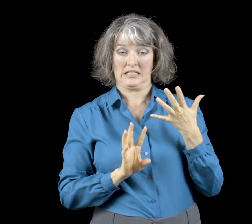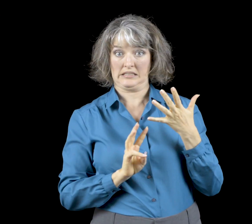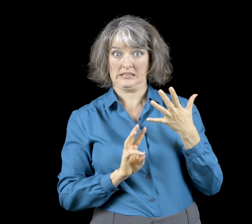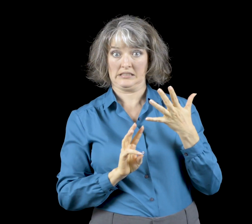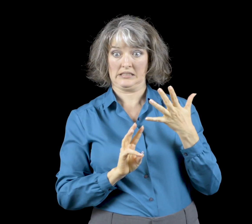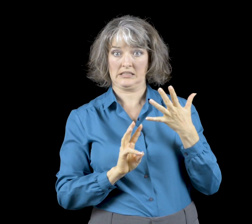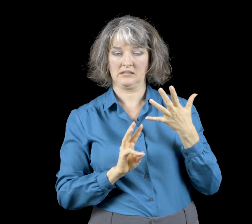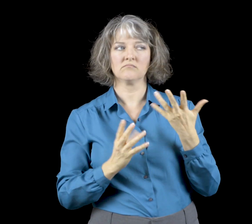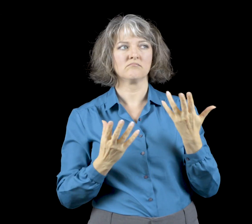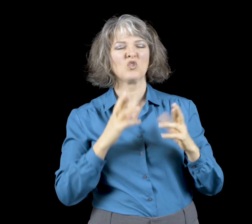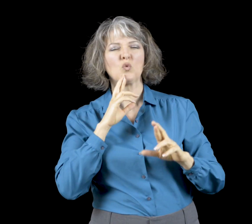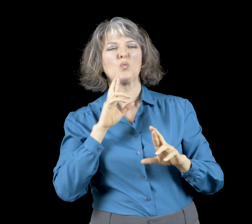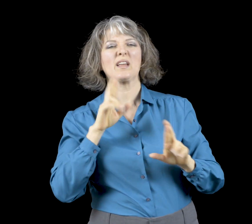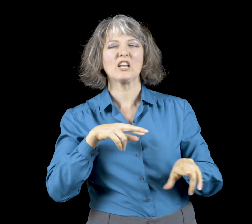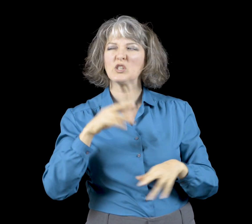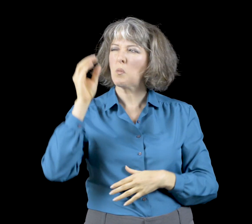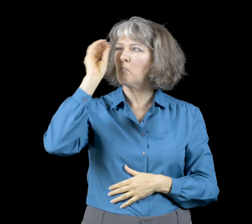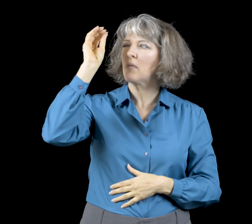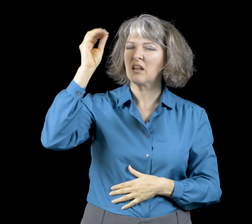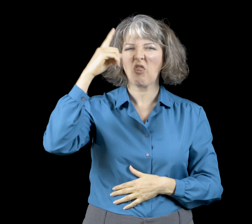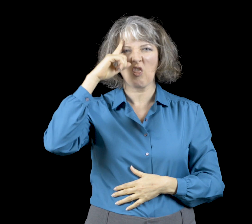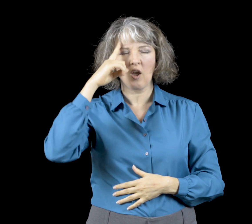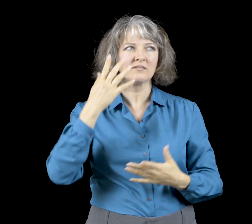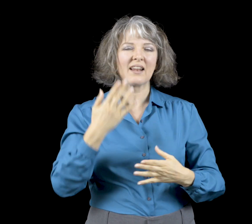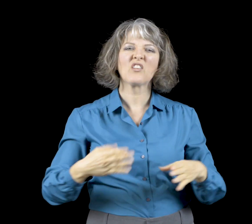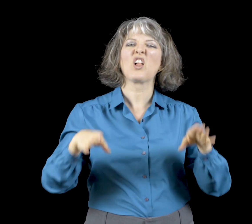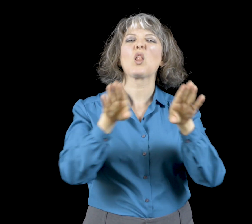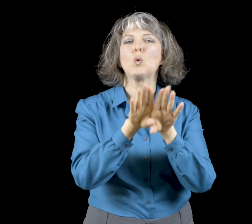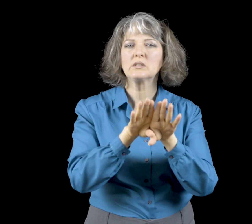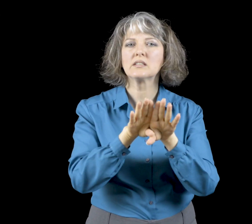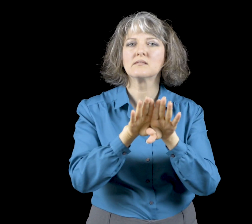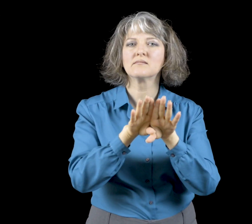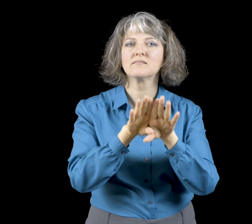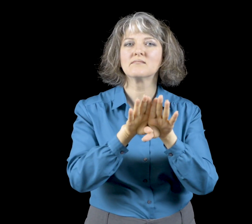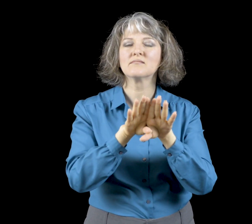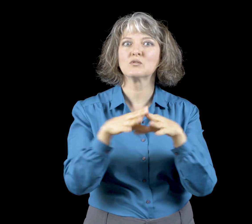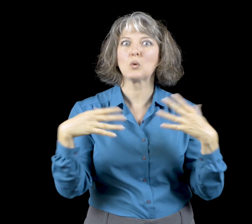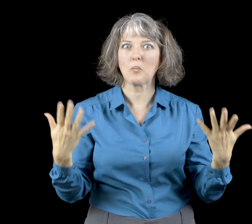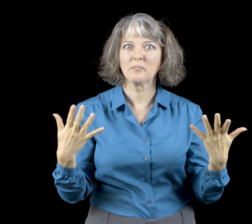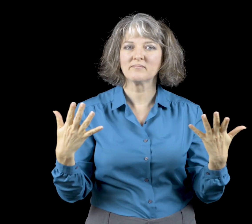And the sixth step is the reaction or your opinion to wrap it up.